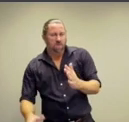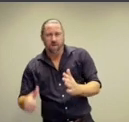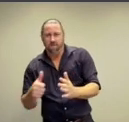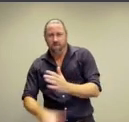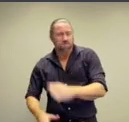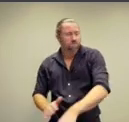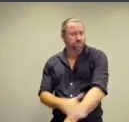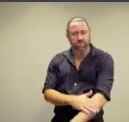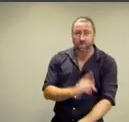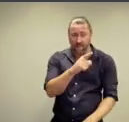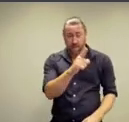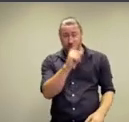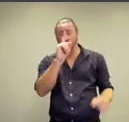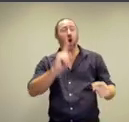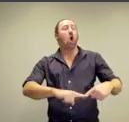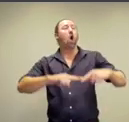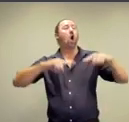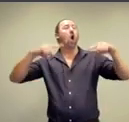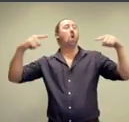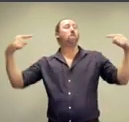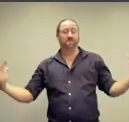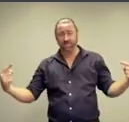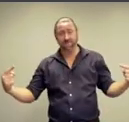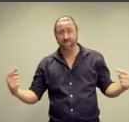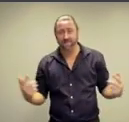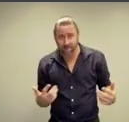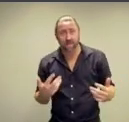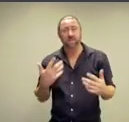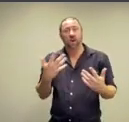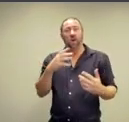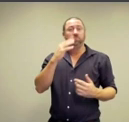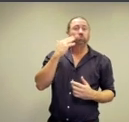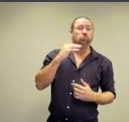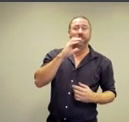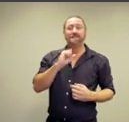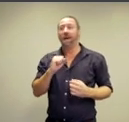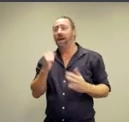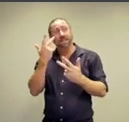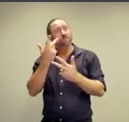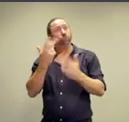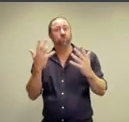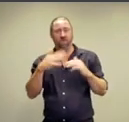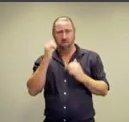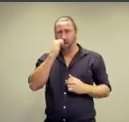leather jacket, we are far departing from that and using entirely new gender expressions